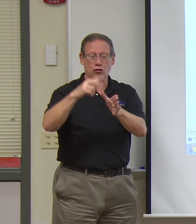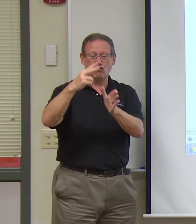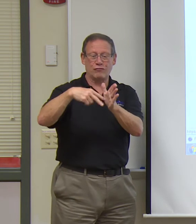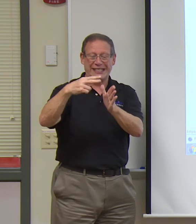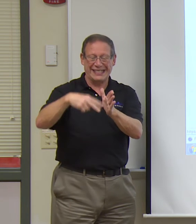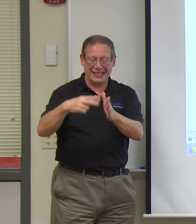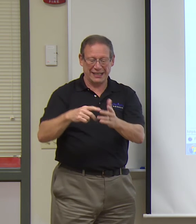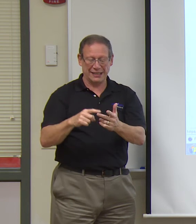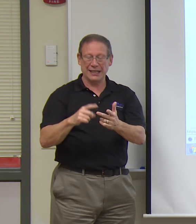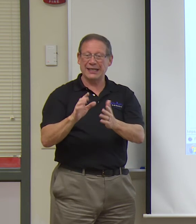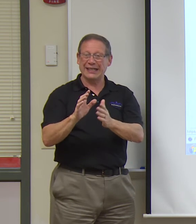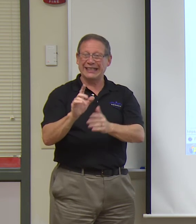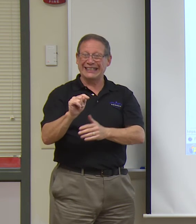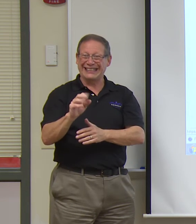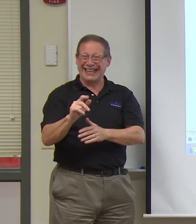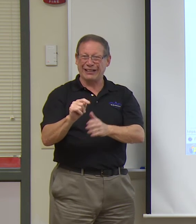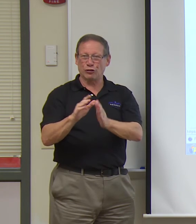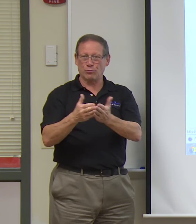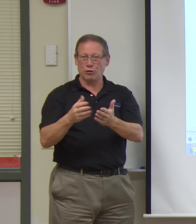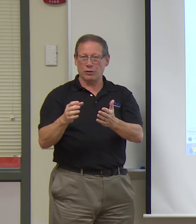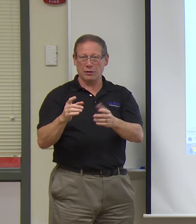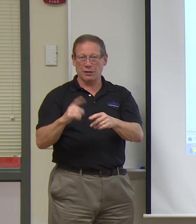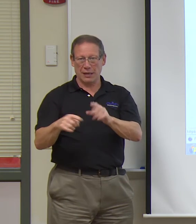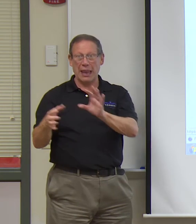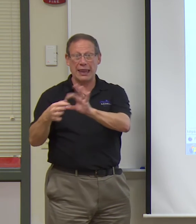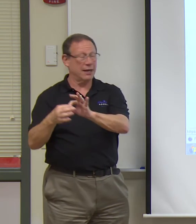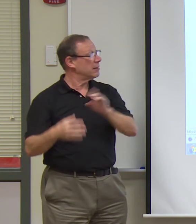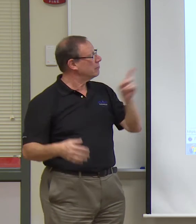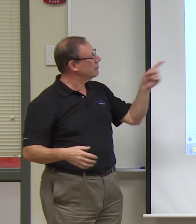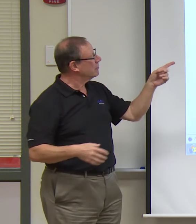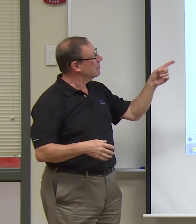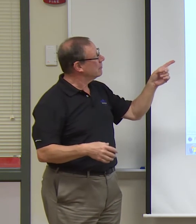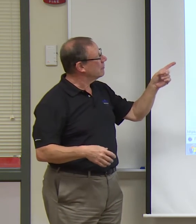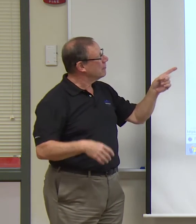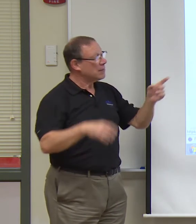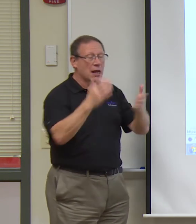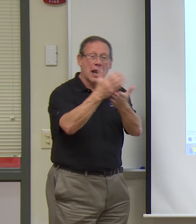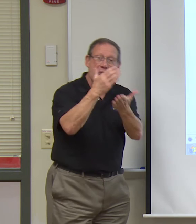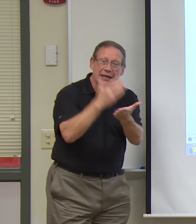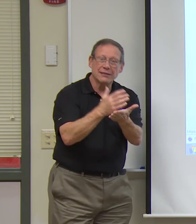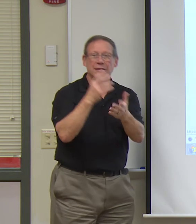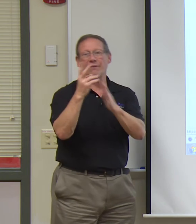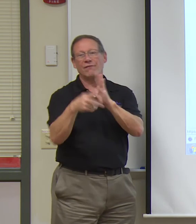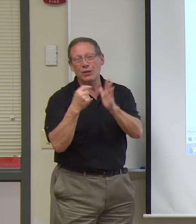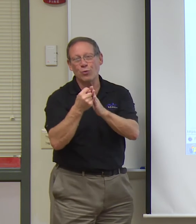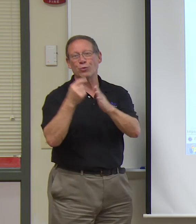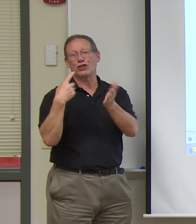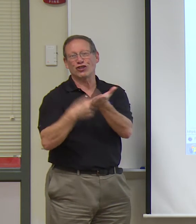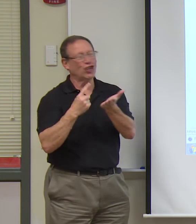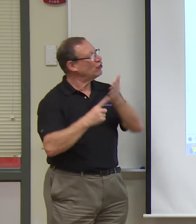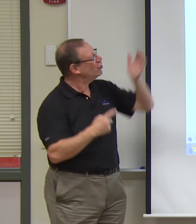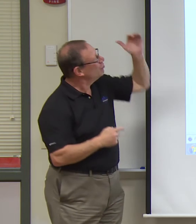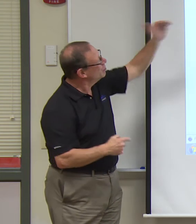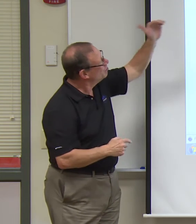her lesson or-- and videos are there. The discussion and assignments.